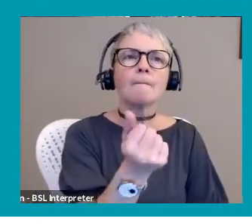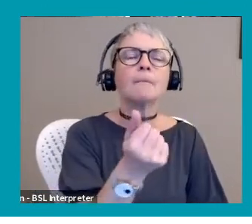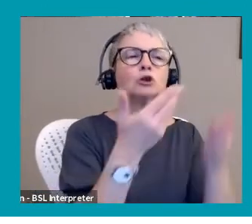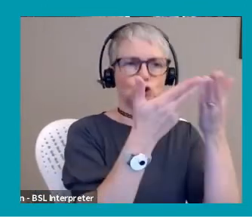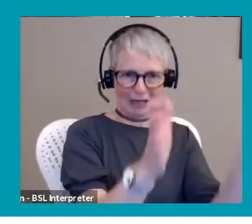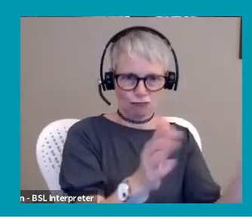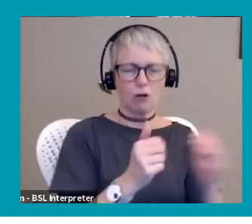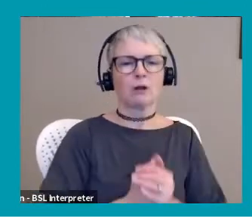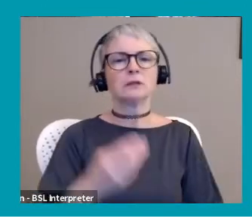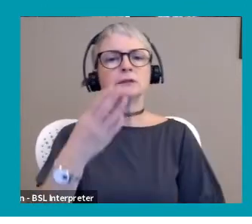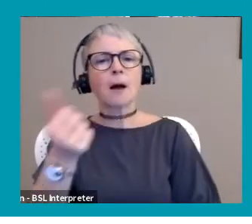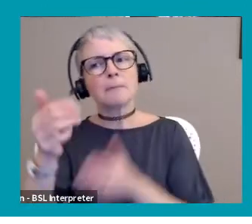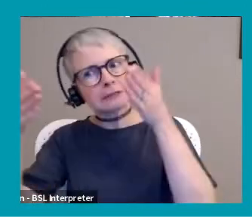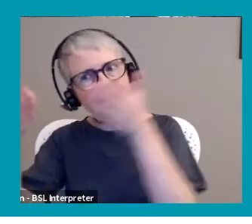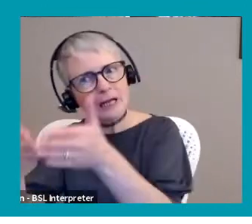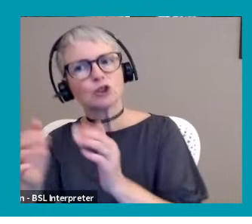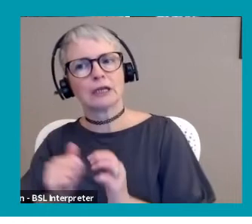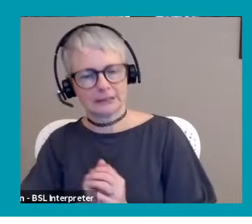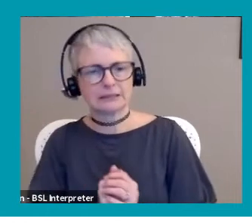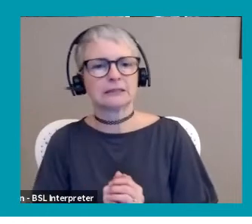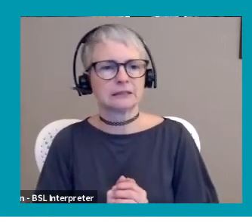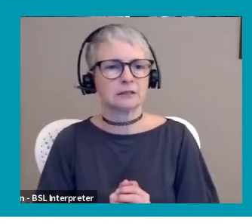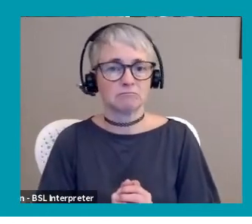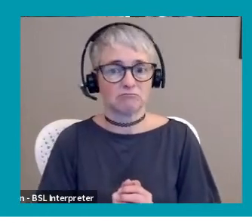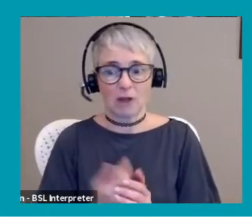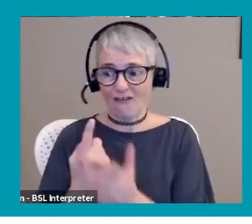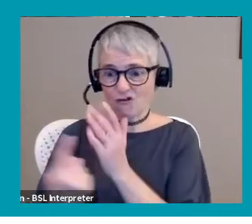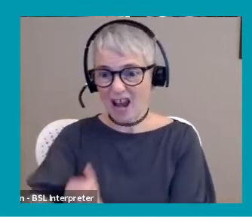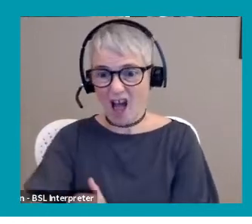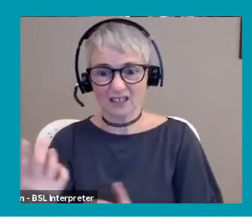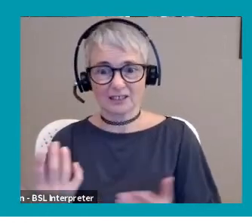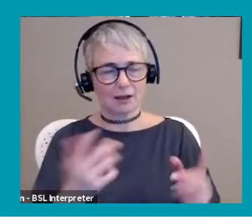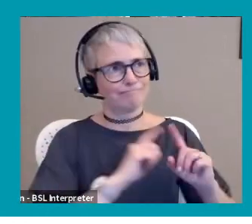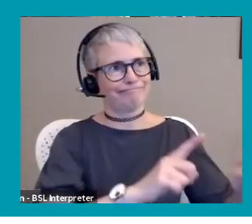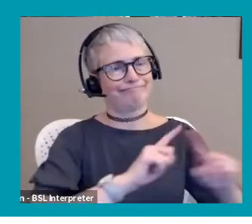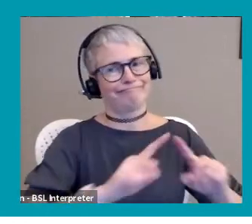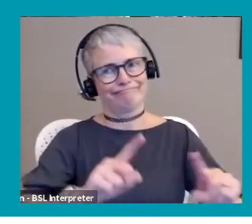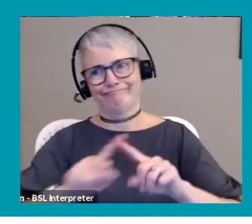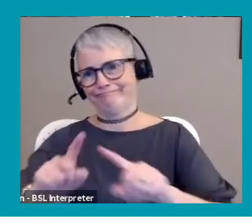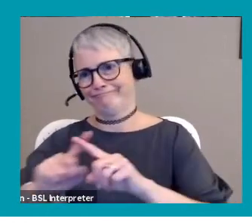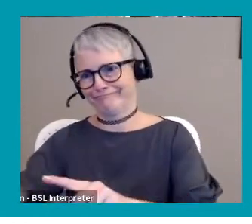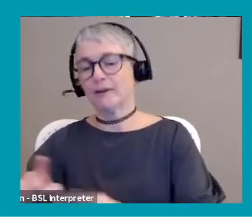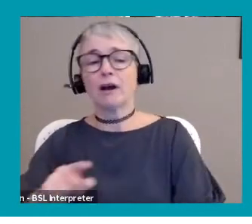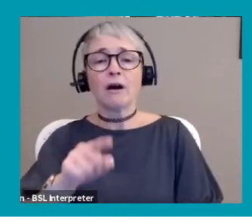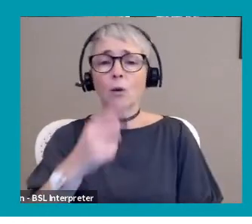There are freelance jobsites, honestly there are so many, all you have to do is go to the Google search and start typing.